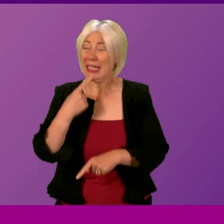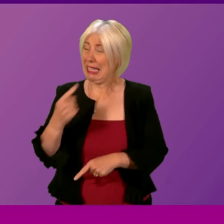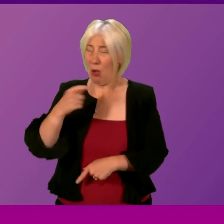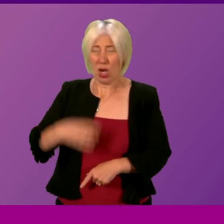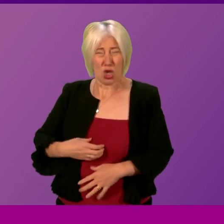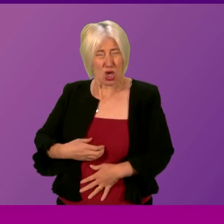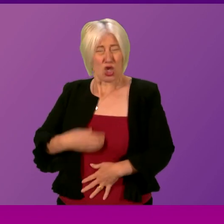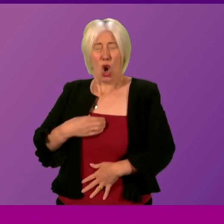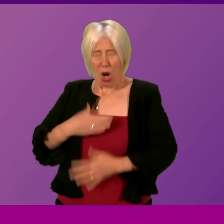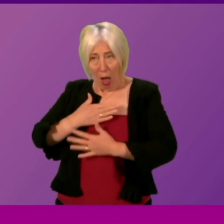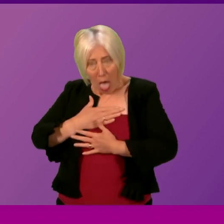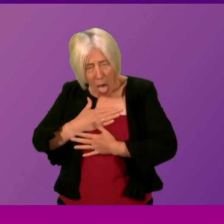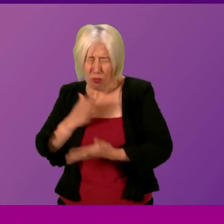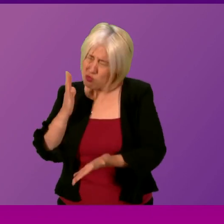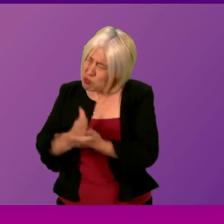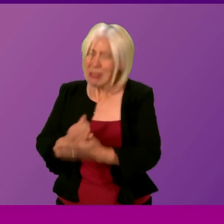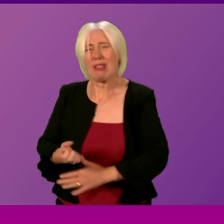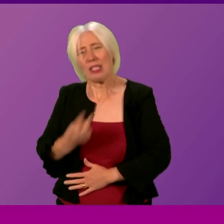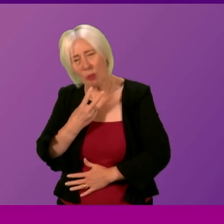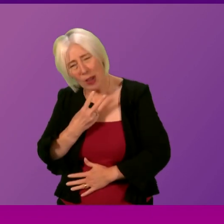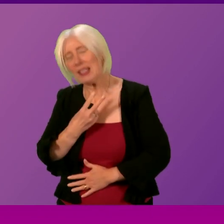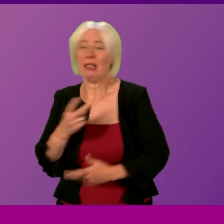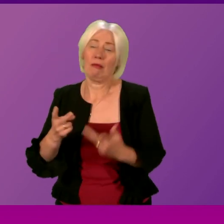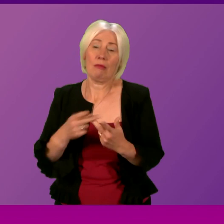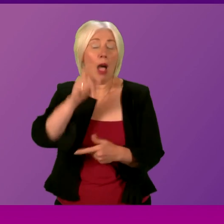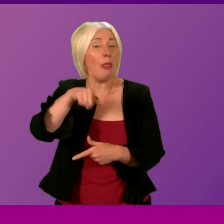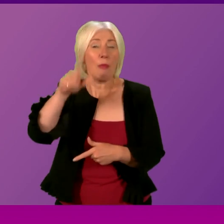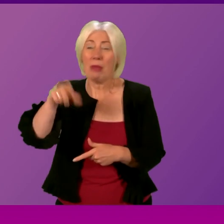and hugely “disappointing”. There are many others that I could quote. They do not like that.